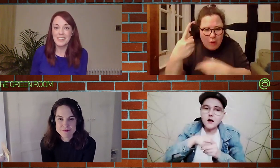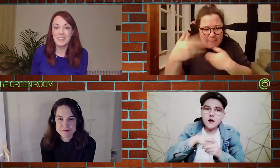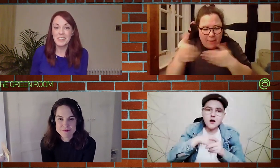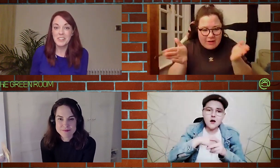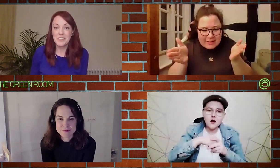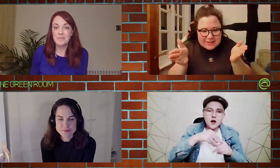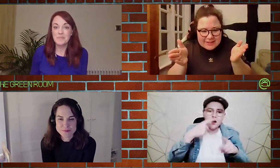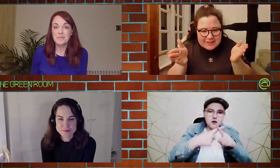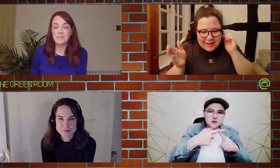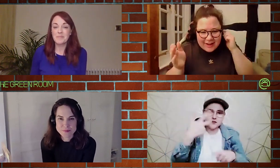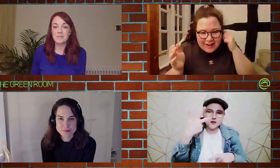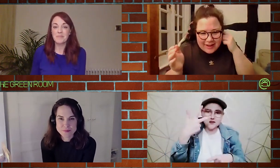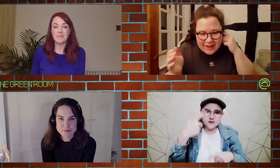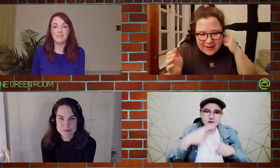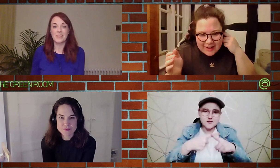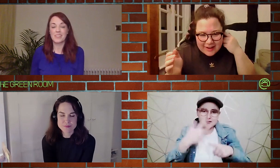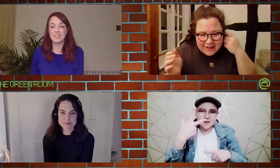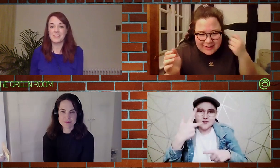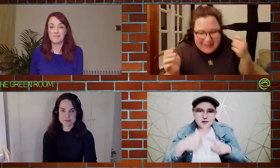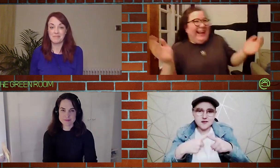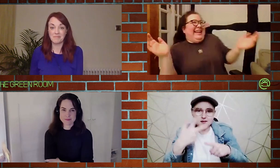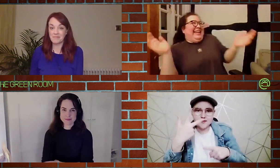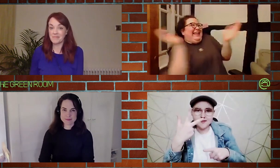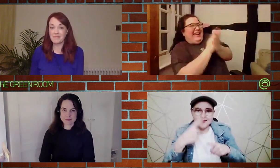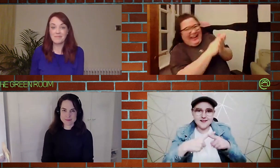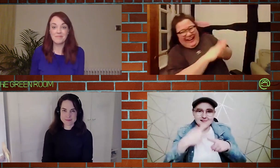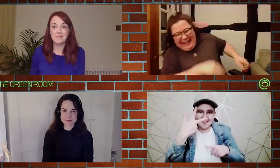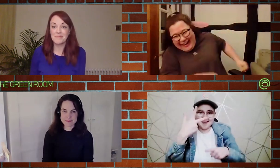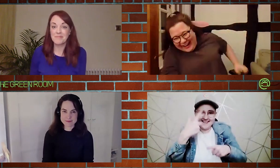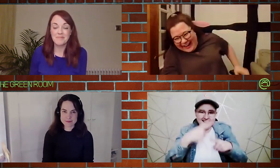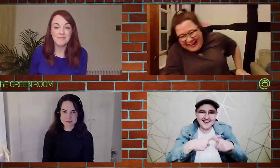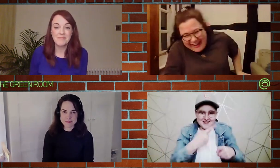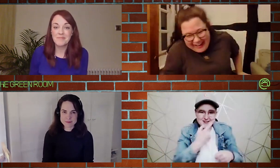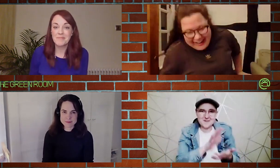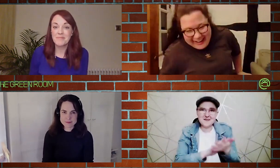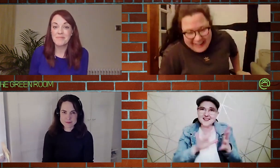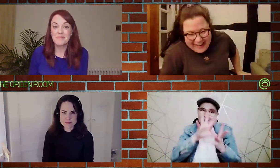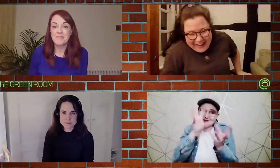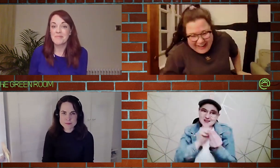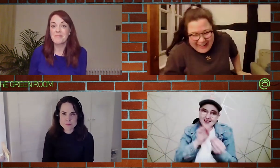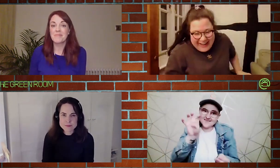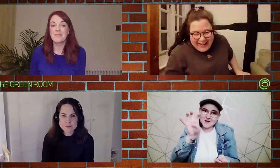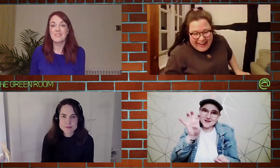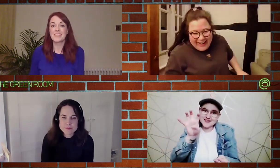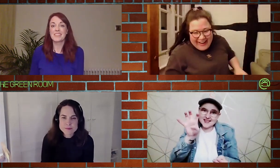How many in one box? Was it three? Three times? Three times?